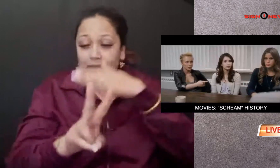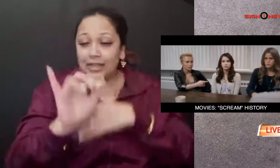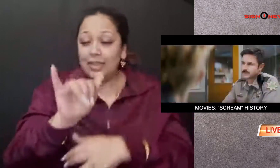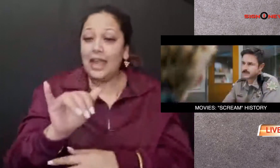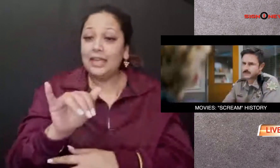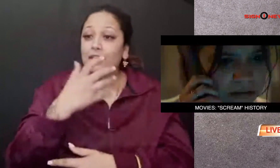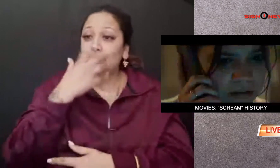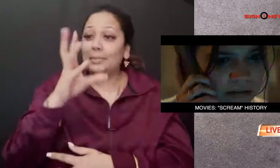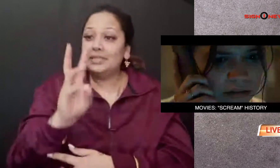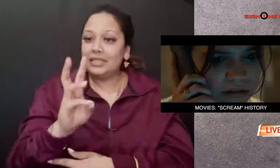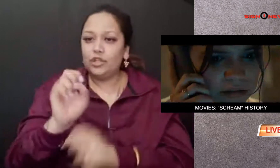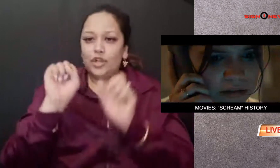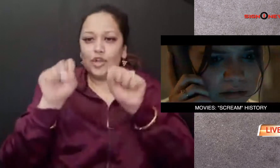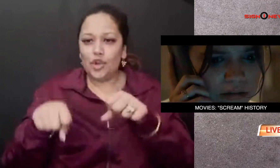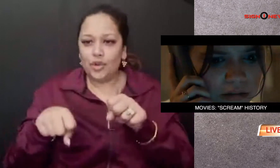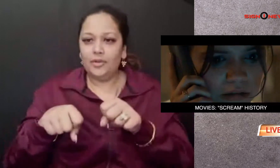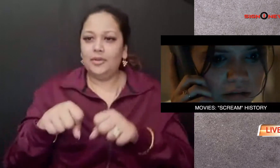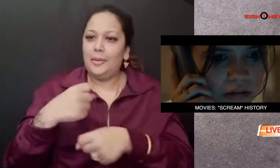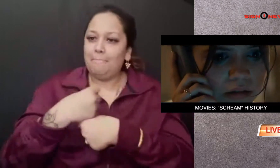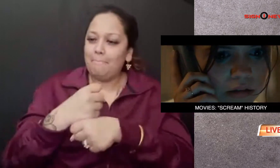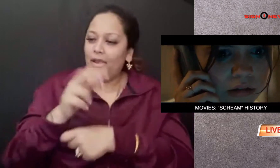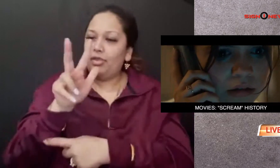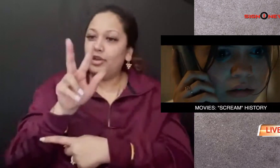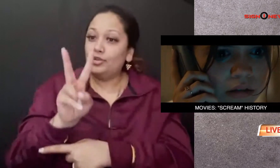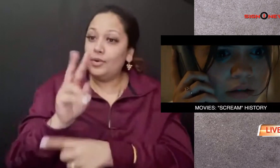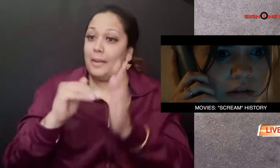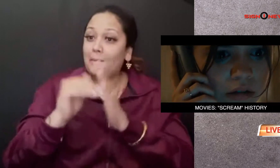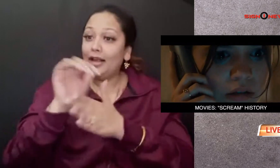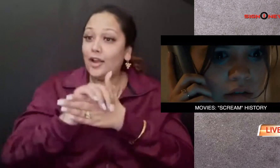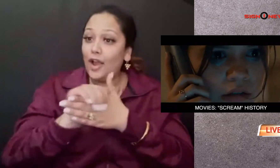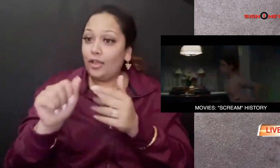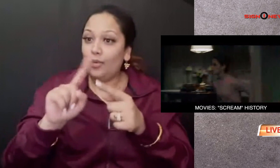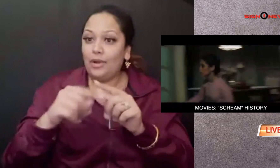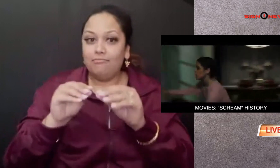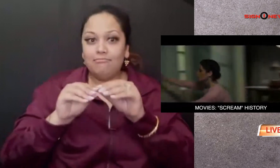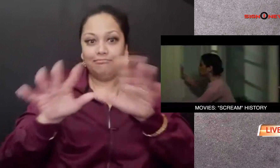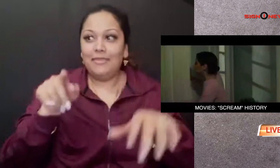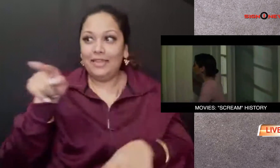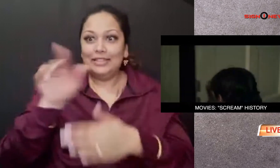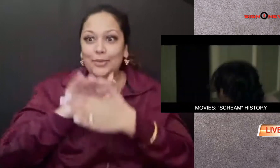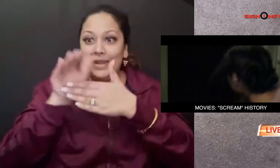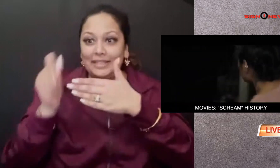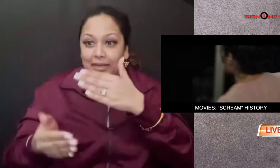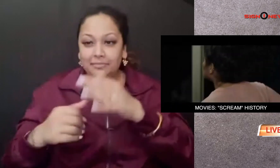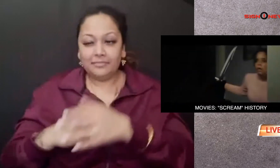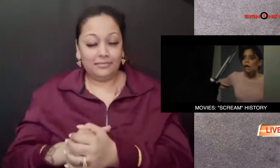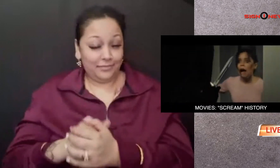And scream 6 box office tracking company exhibitor relations Is predicting in Scream 6 could